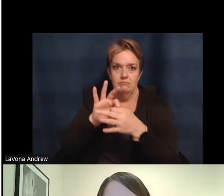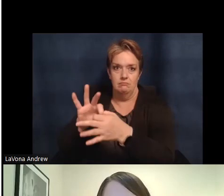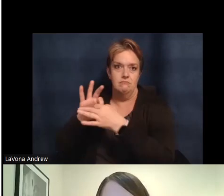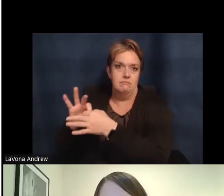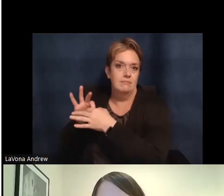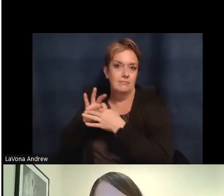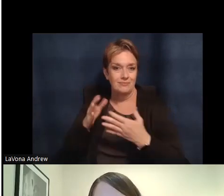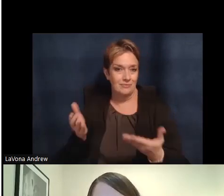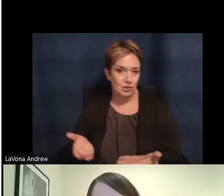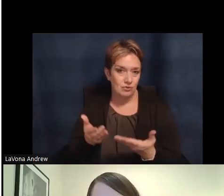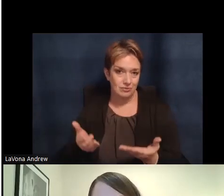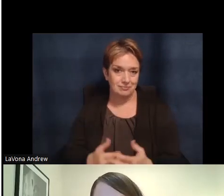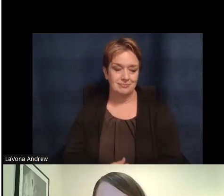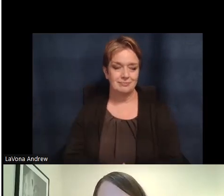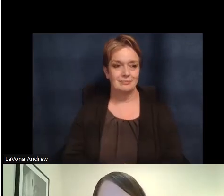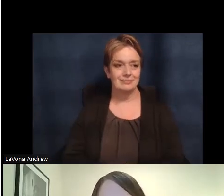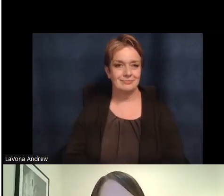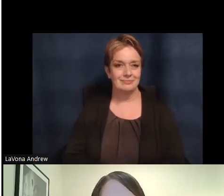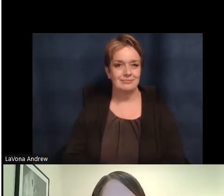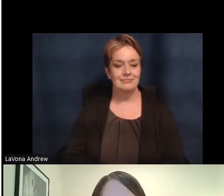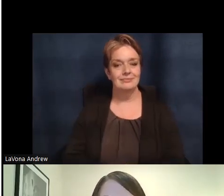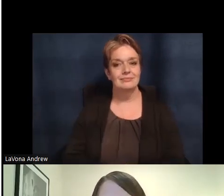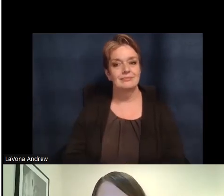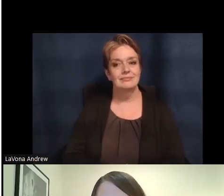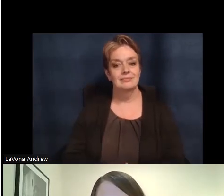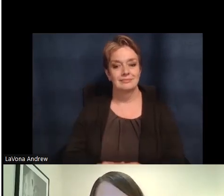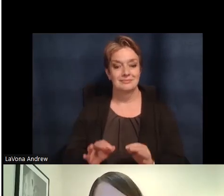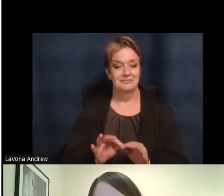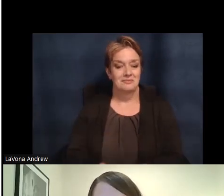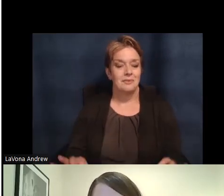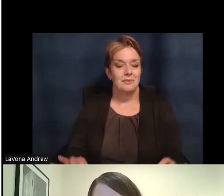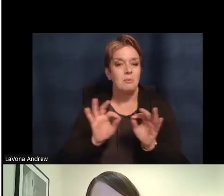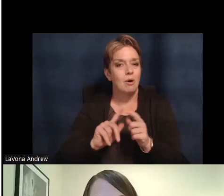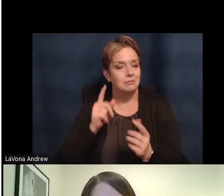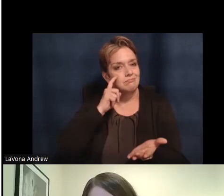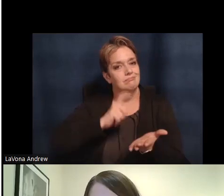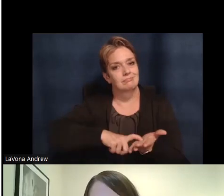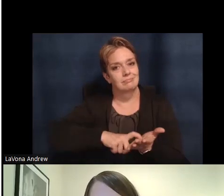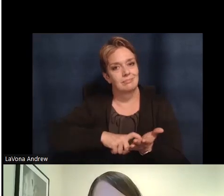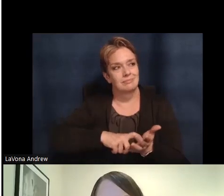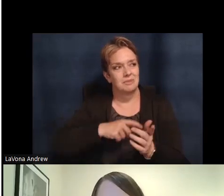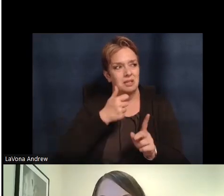And I think it's important to realize that, you know, as someone who was alive not that long ago,